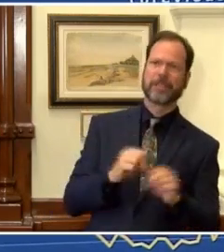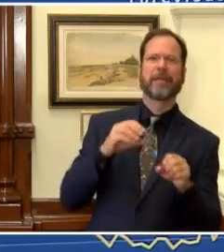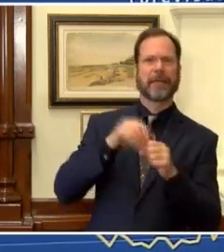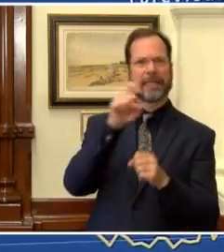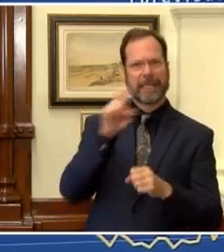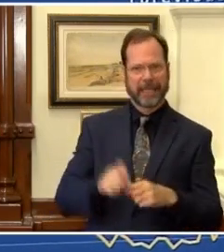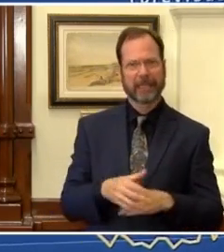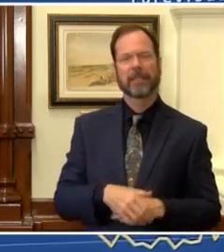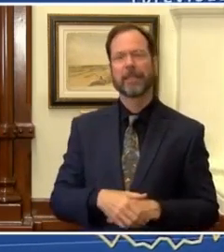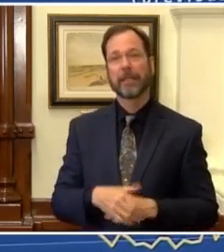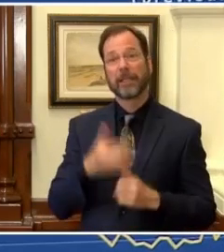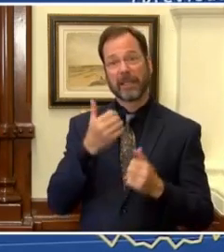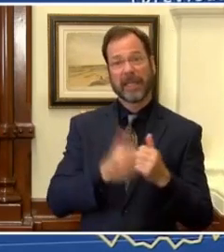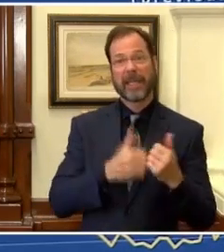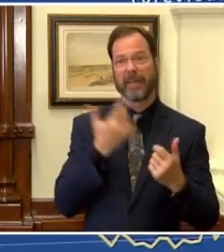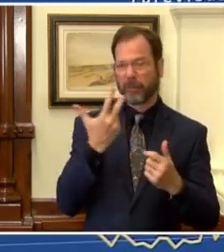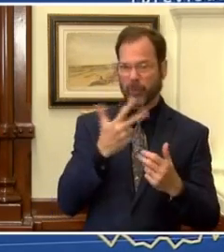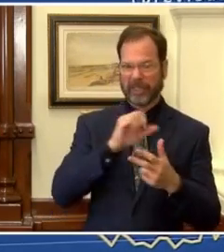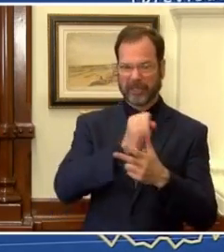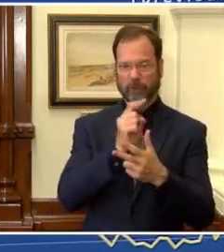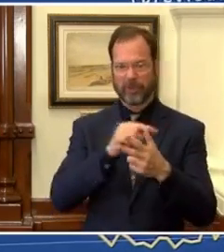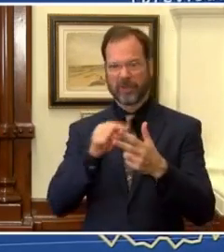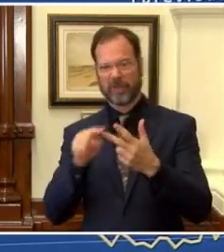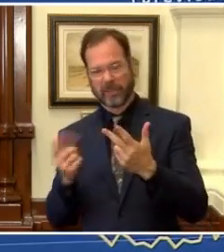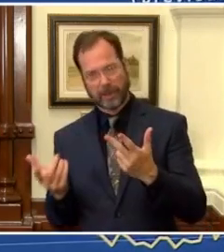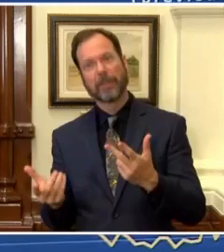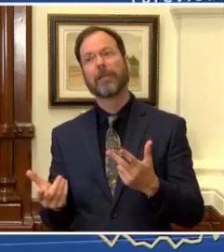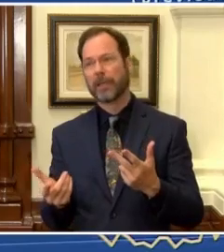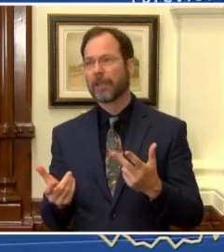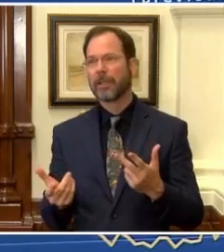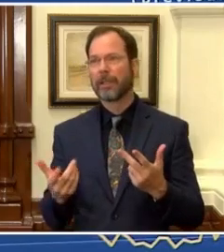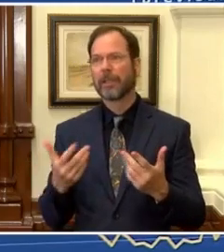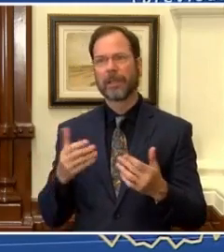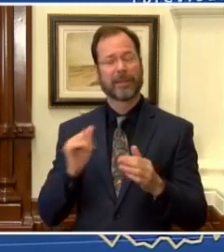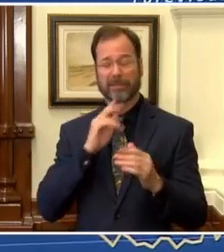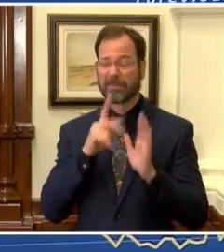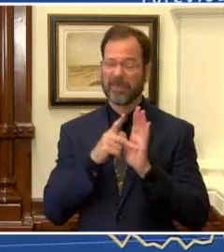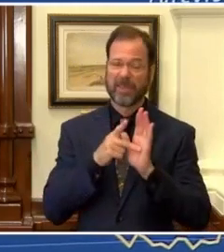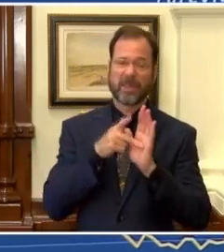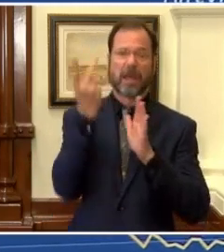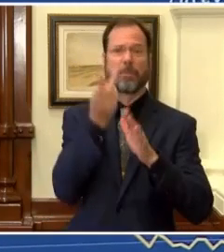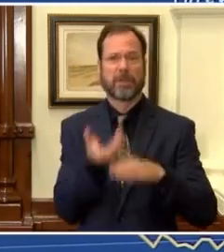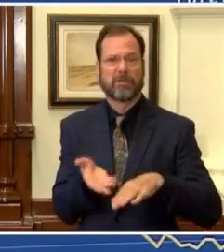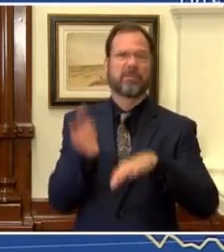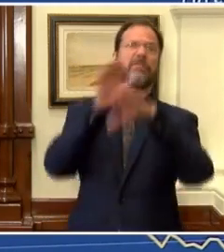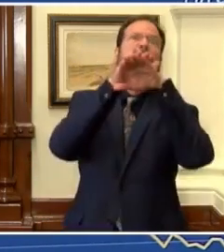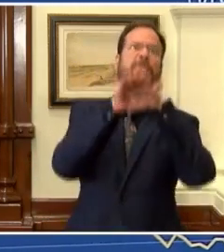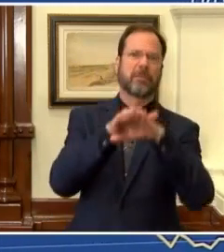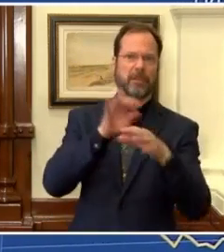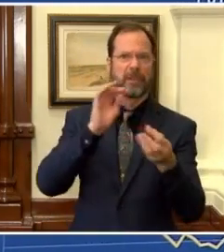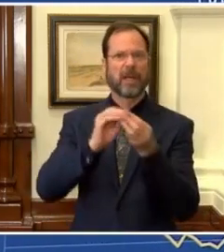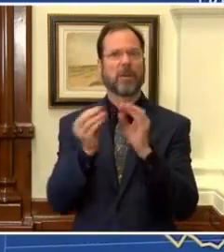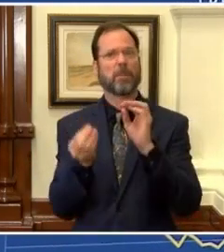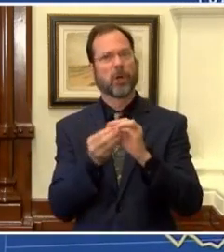MEASURES ARE GOING TO BE NECESSARY TO MAKE SURE WE MAINTAIN HEALTH AND SAFETY OF THE PEOPLE OF THE STATE OF TEXAS. IN EACH OF THESE THREE CATEGORIES, THERE HAS BEEN